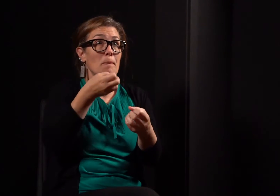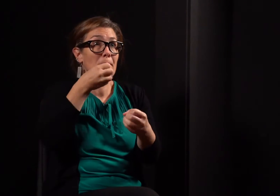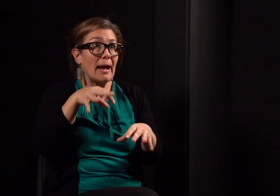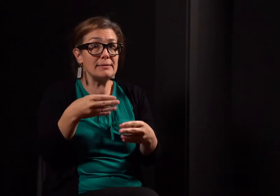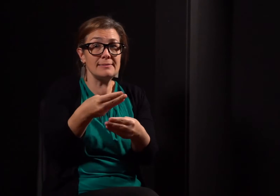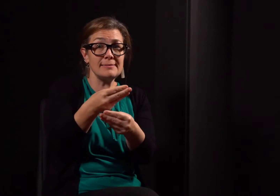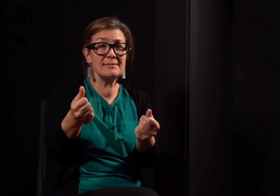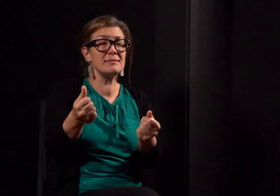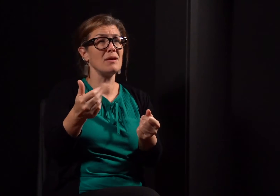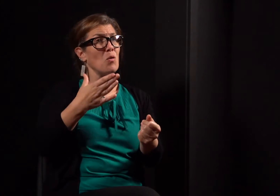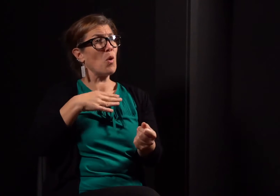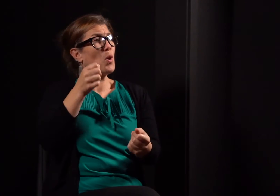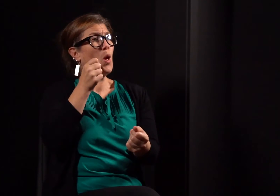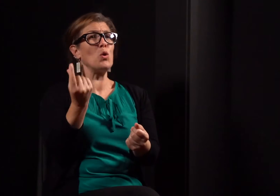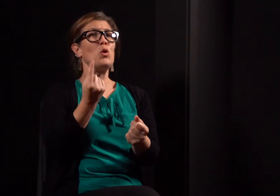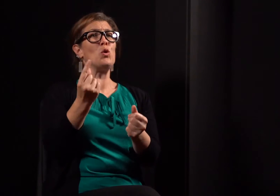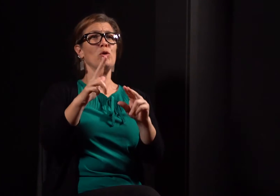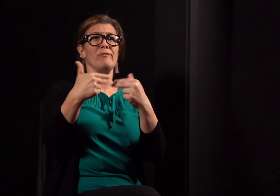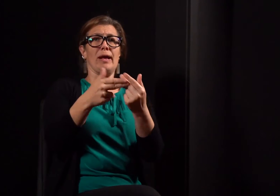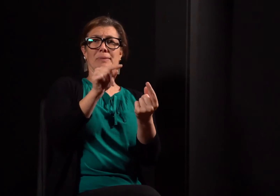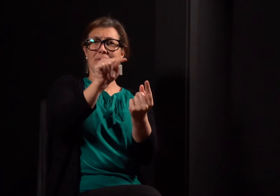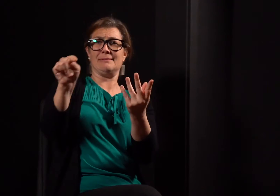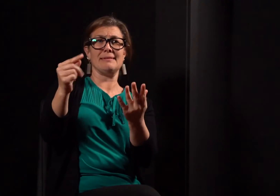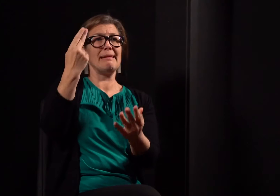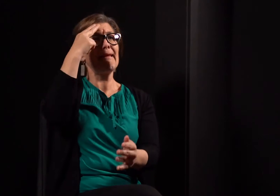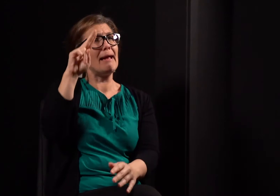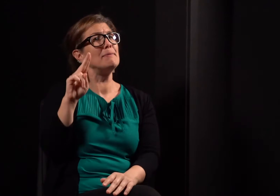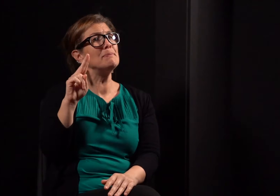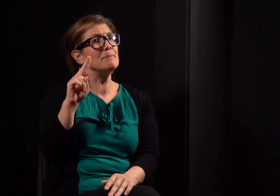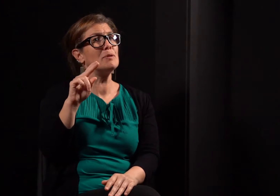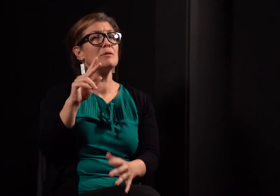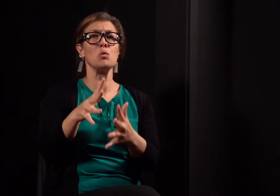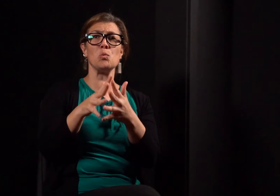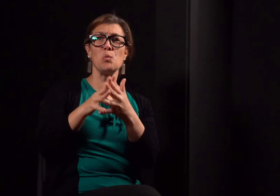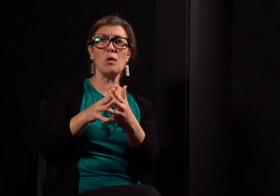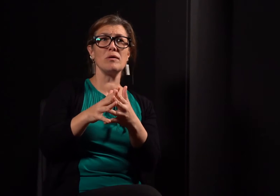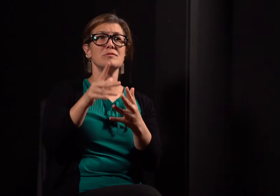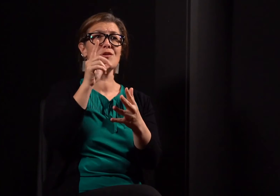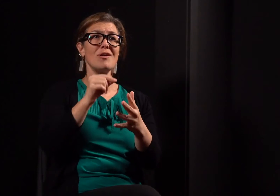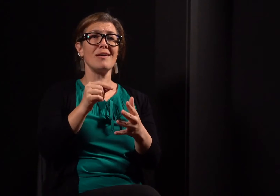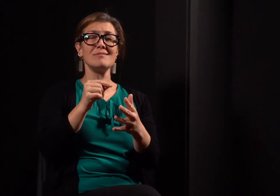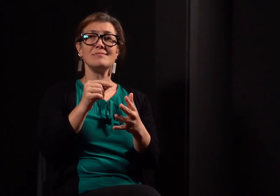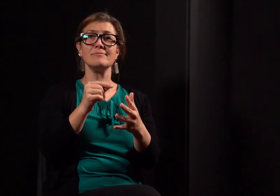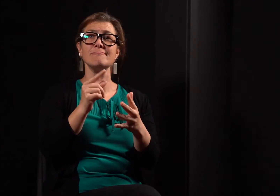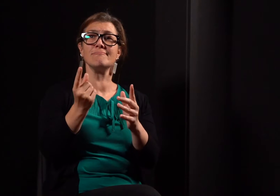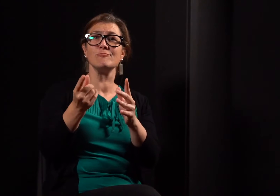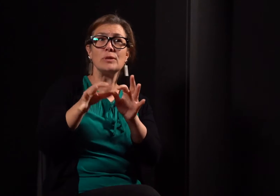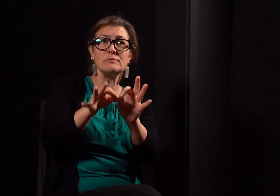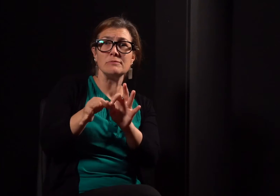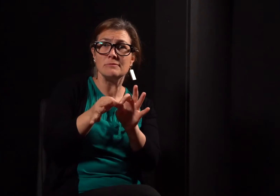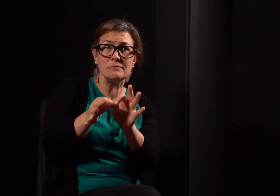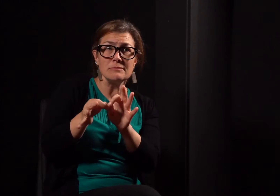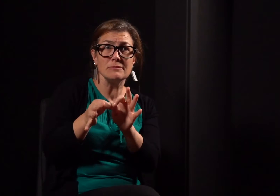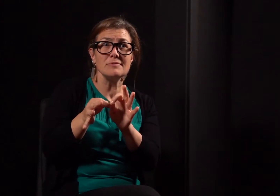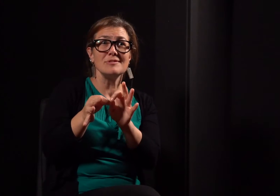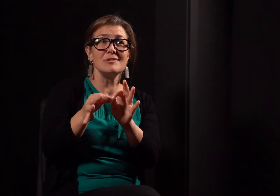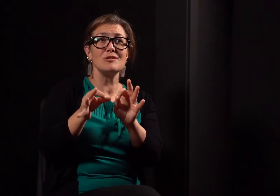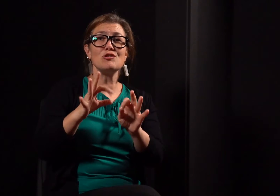I think it's really important to know who's there, the names of the family members and friends, just so throughout the interpreting process, they don't need to ask awkwardly,